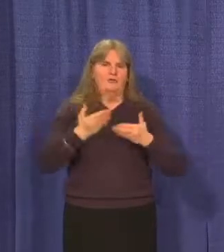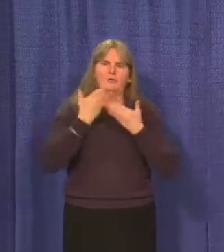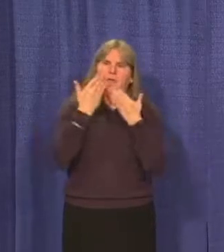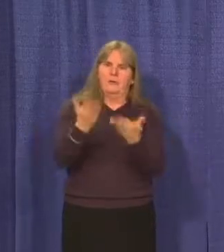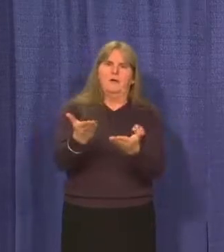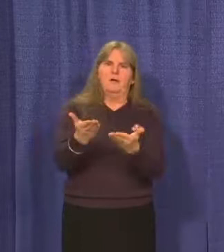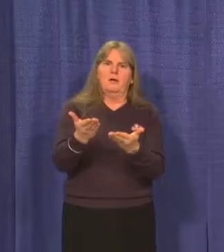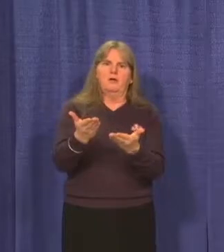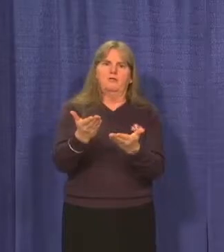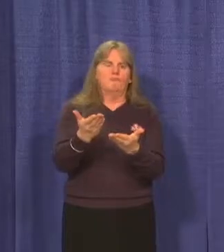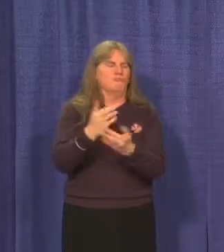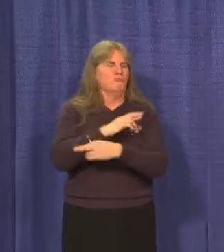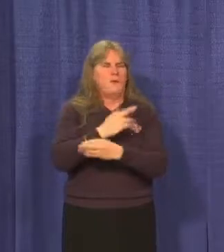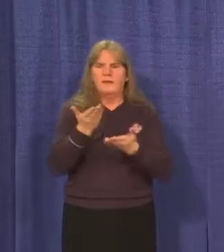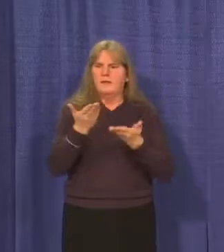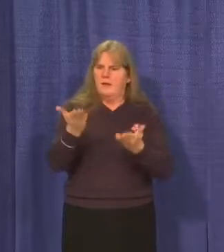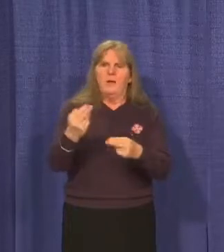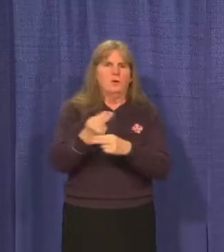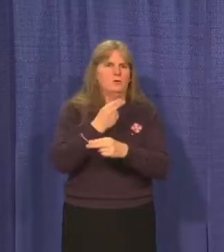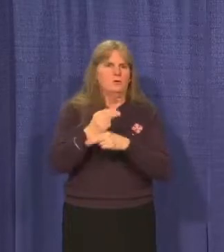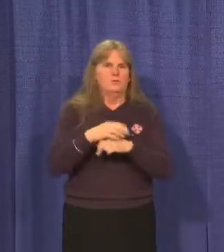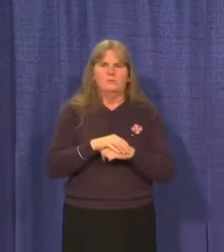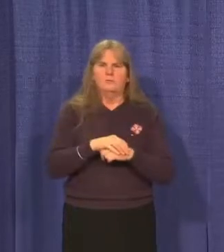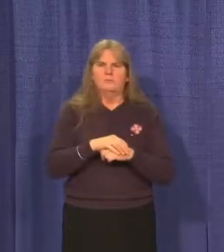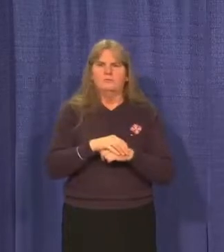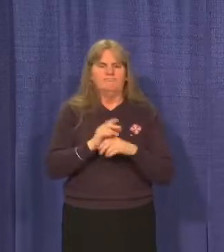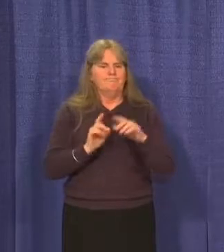Whether it is an anaphylactic